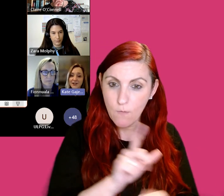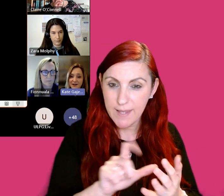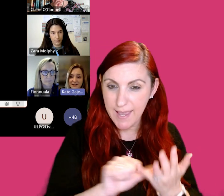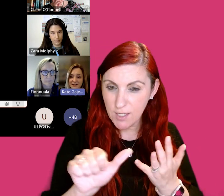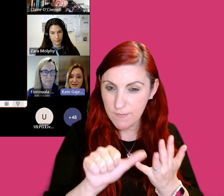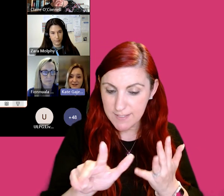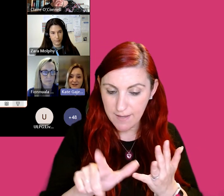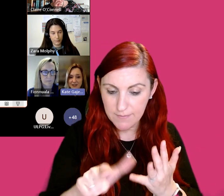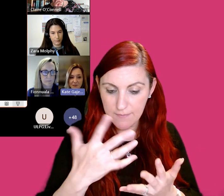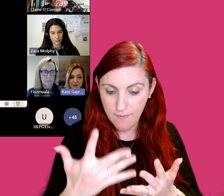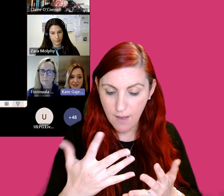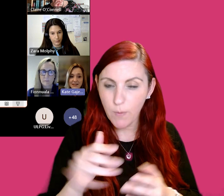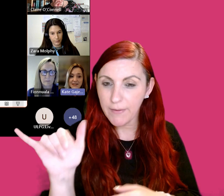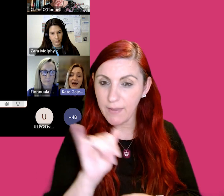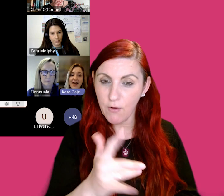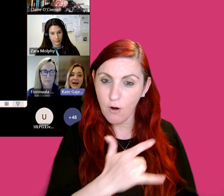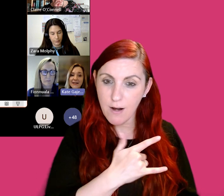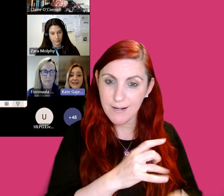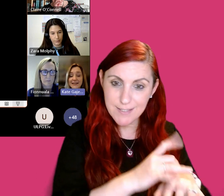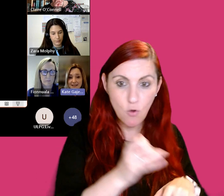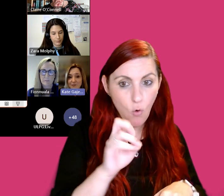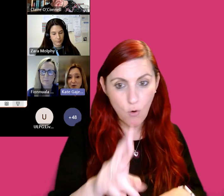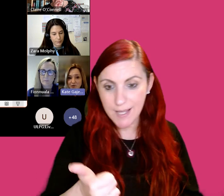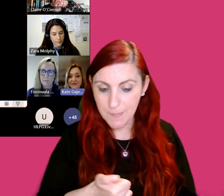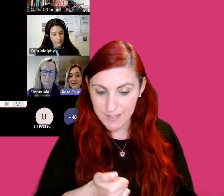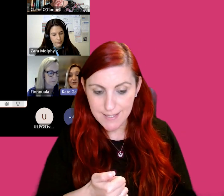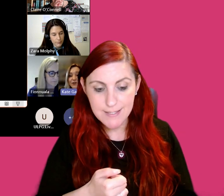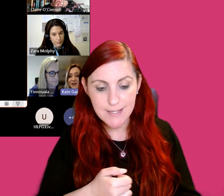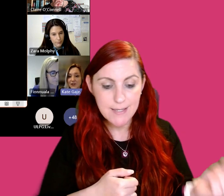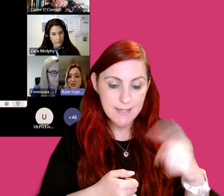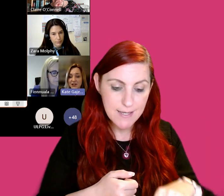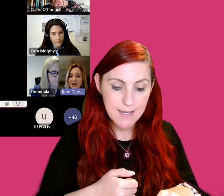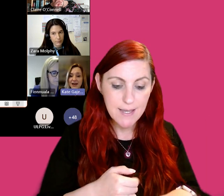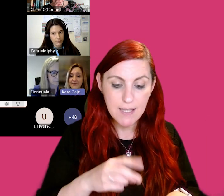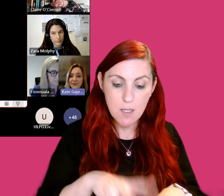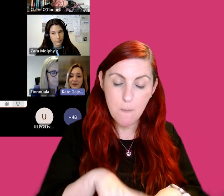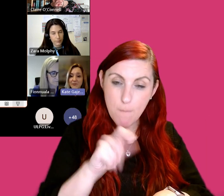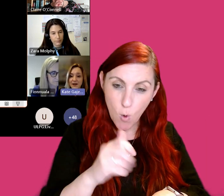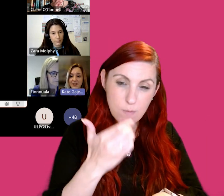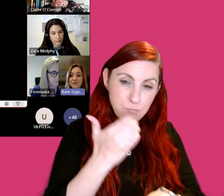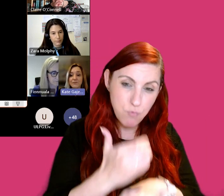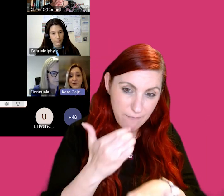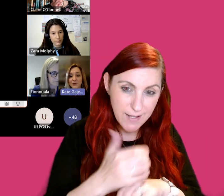cardiovascular disease or diabetes and it is the most prevalent chronic condition um in people aged